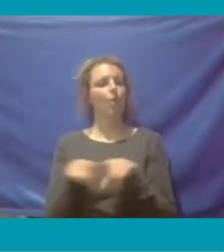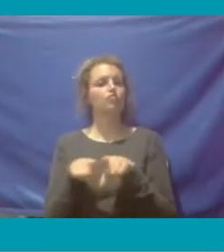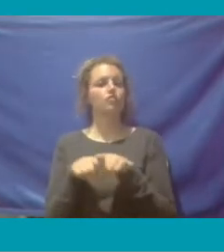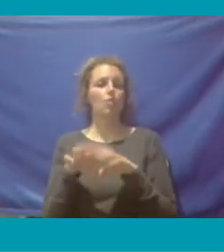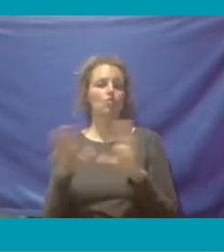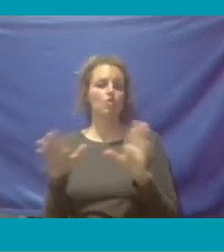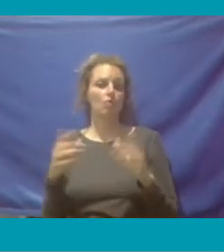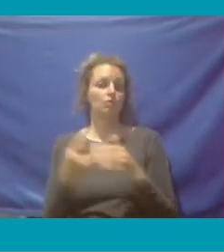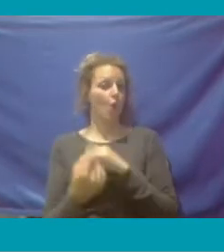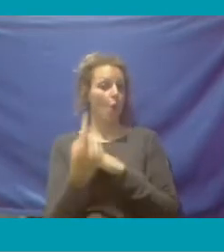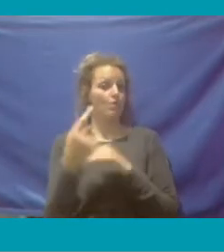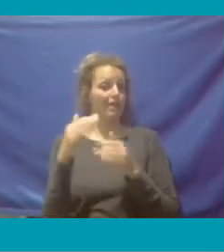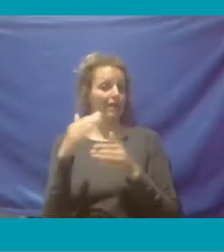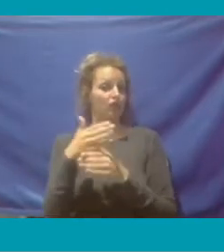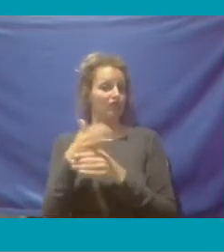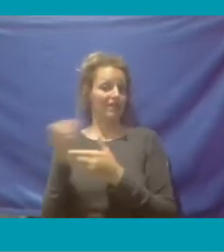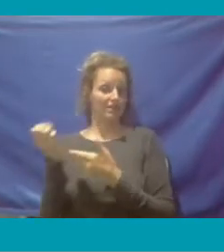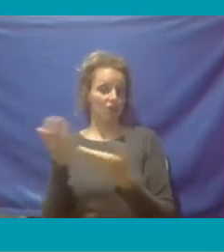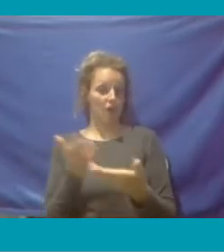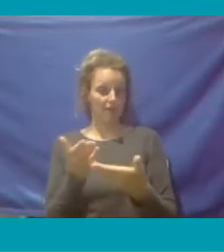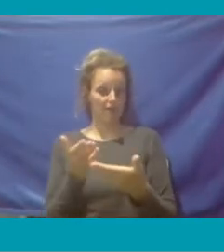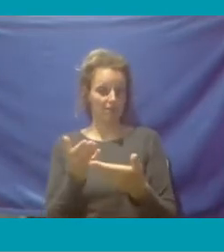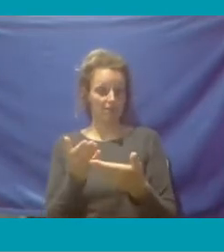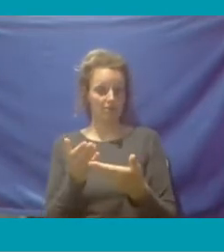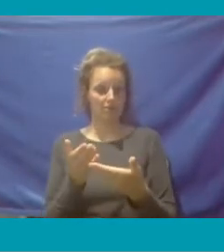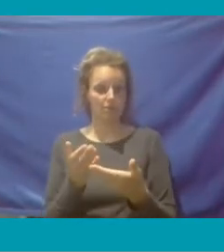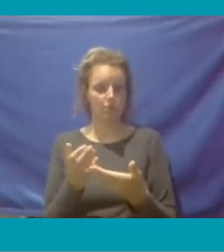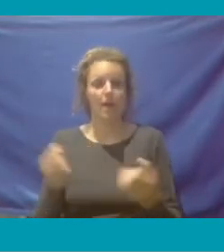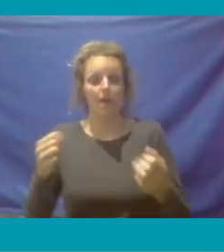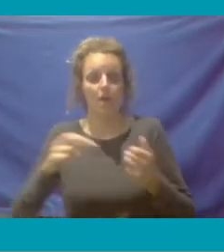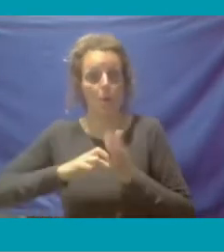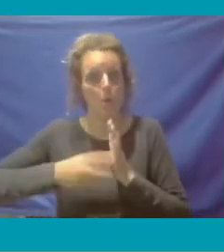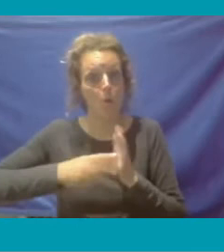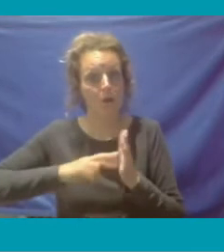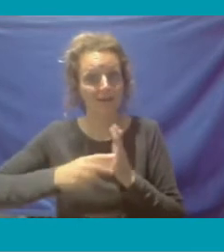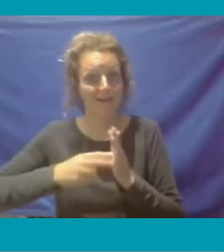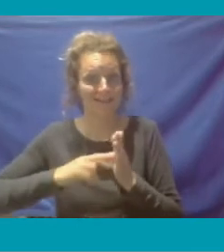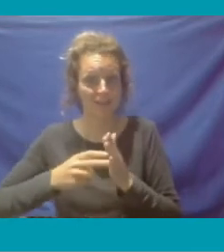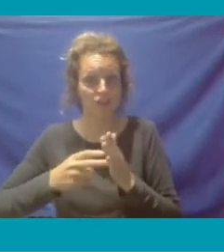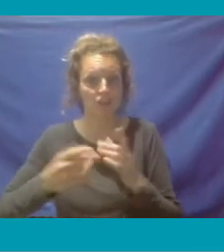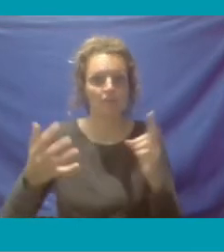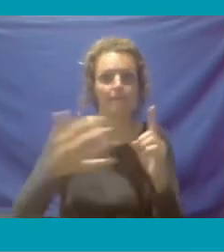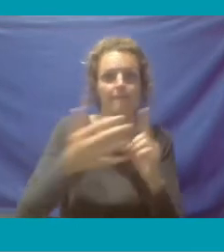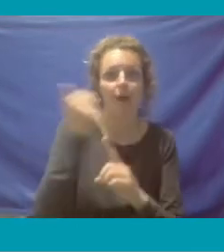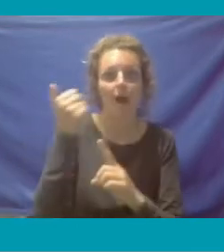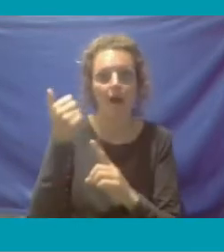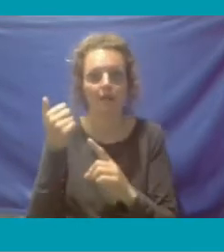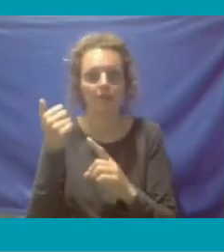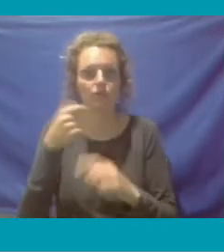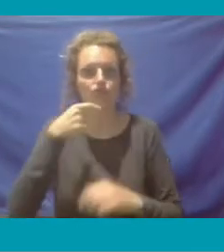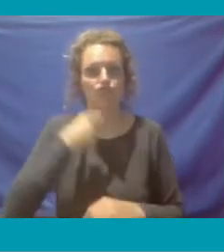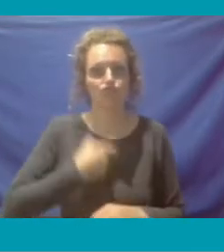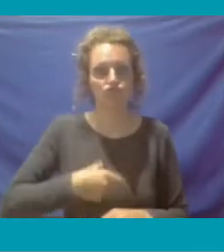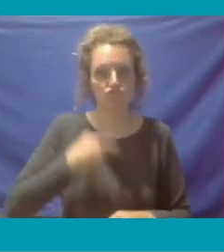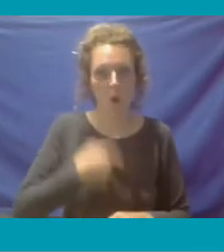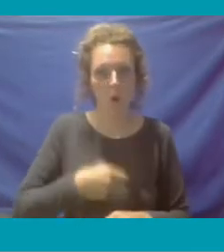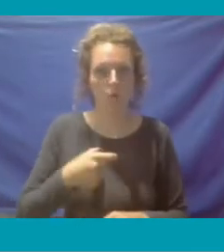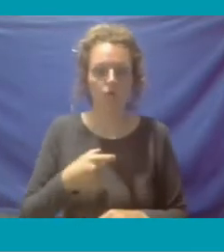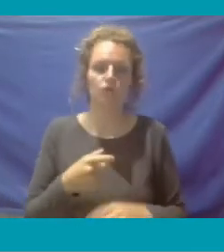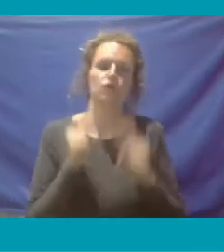What we really are is an organisation that finds roles within organisations who are enlightened enough to want to employ disabled people.